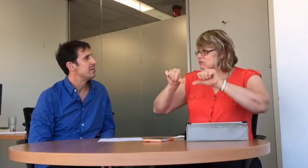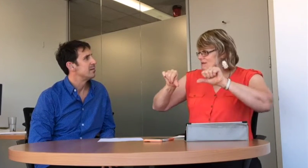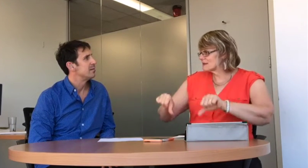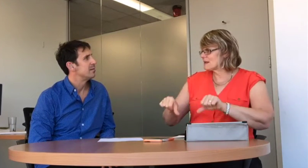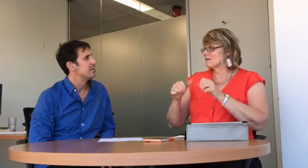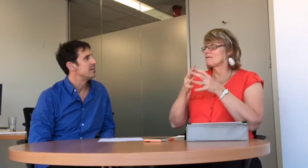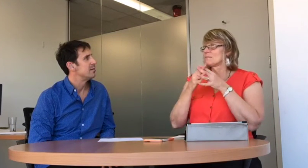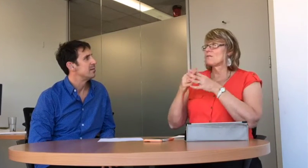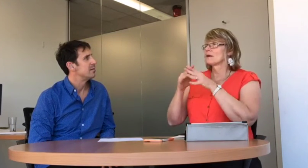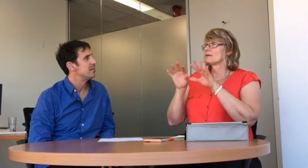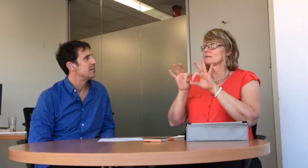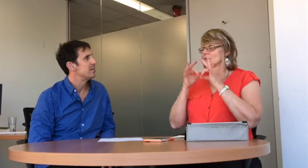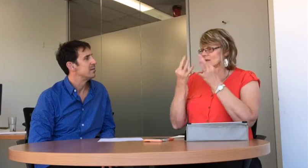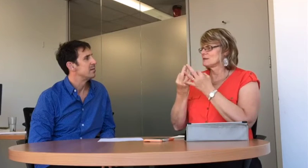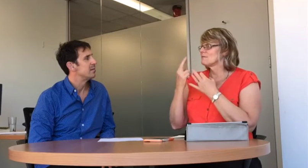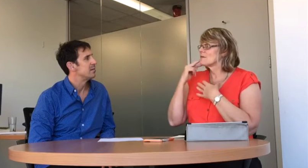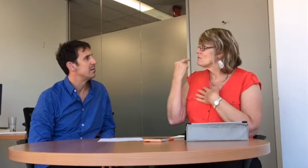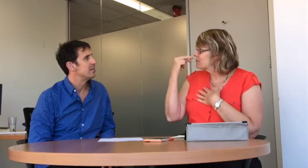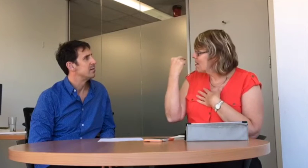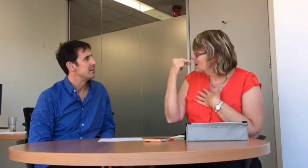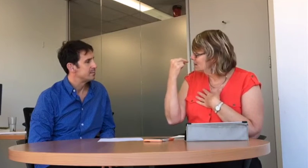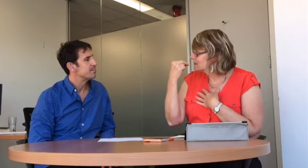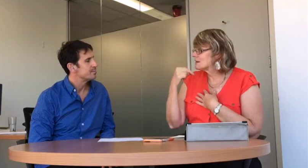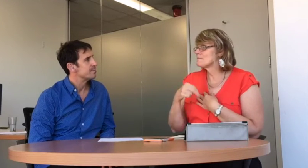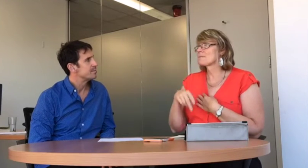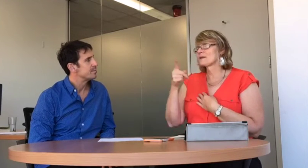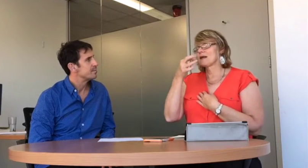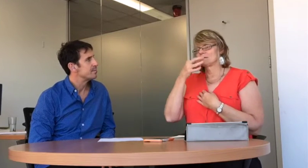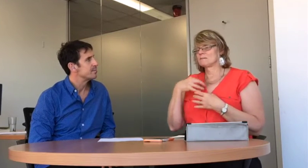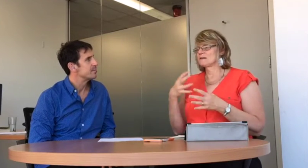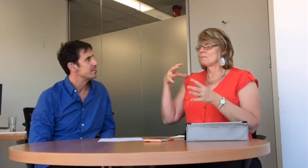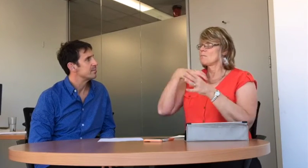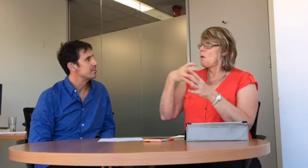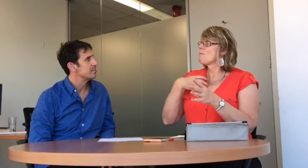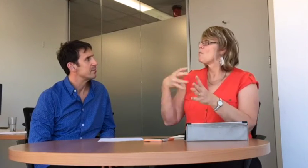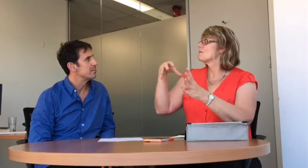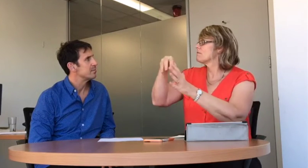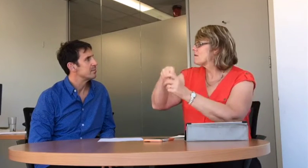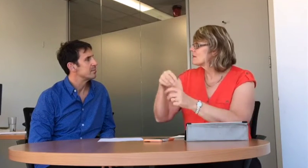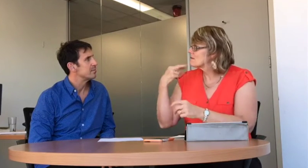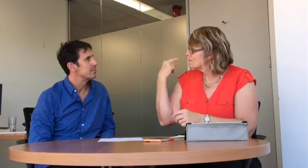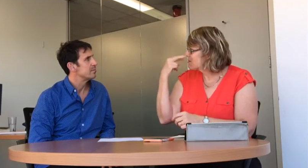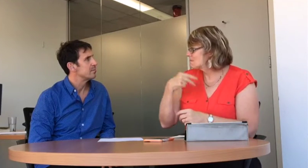At that time, I believe he was the president of an organisation that represented deaf-blind people,